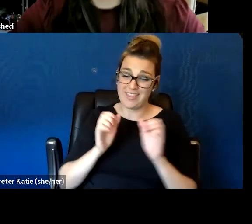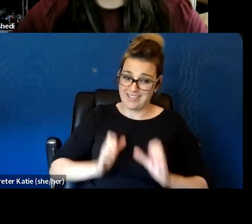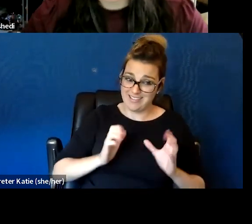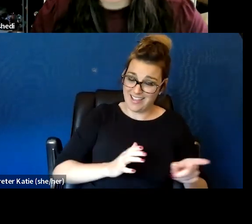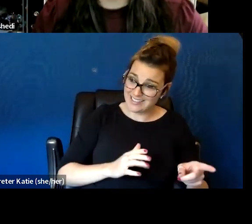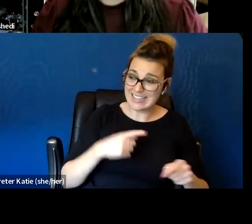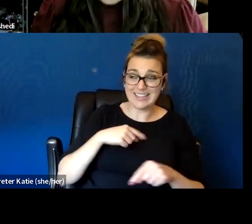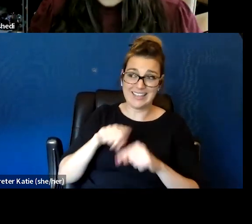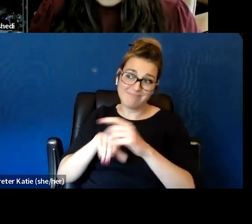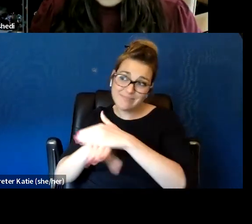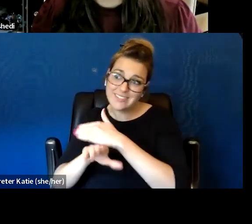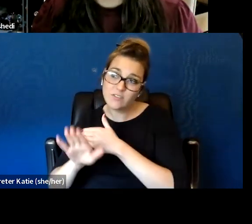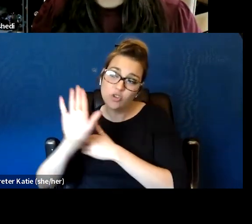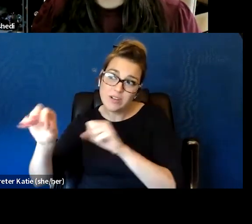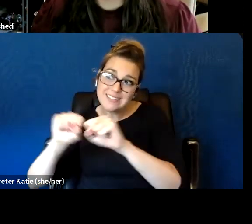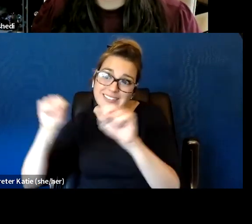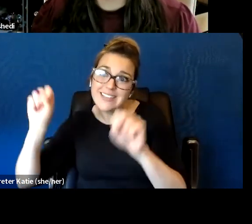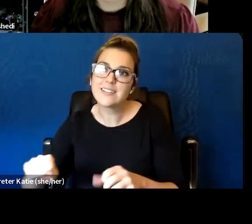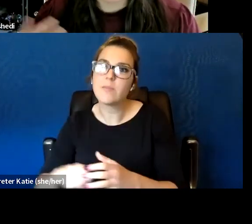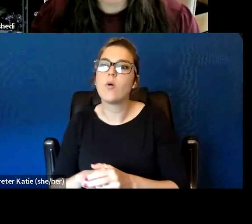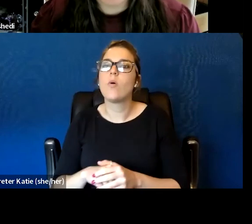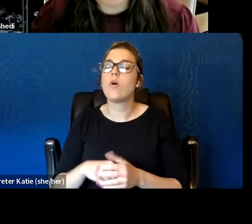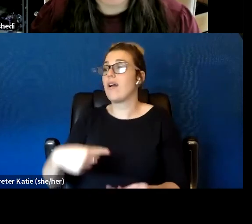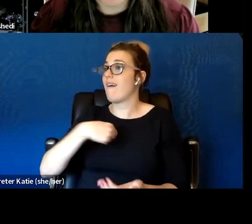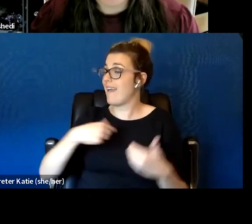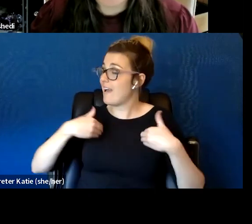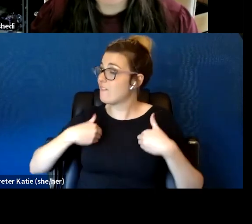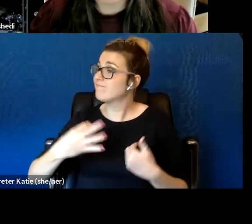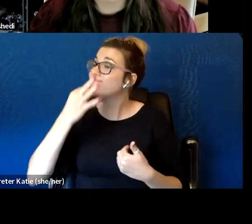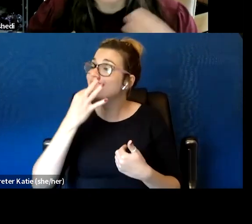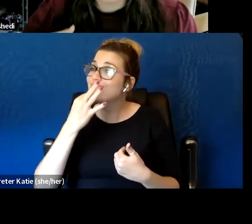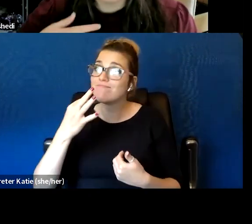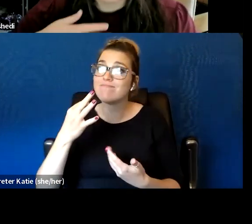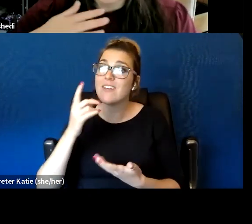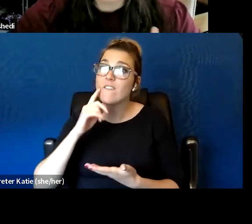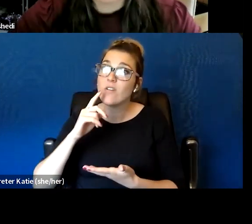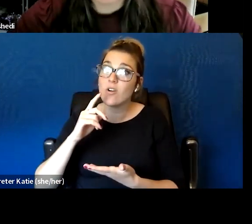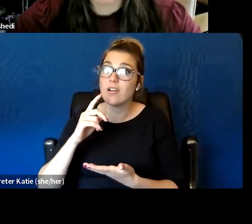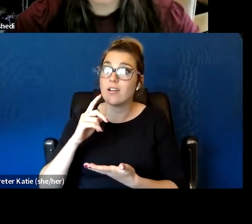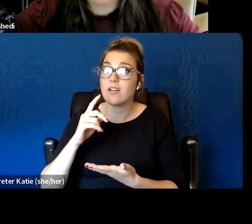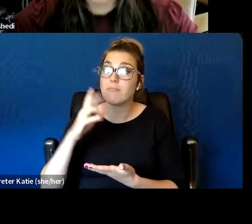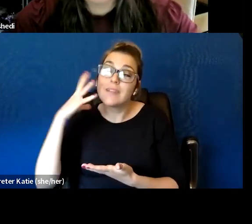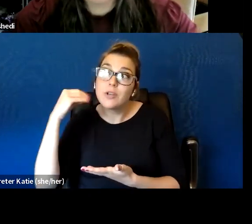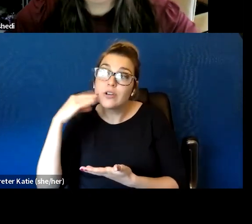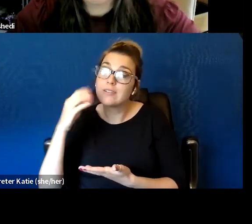Or I think I have this experience and expertise that could really be useful for improving the system. And so I'm trying to understand more like